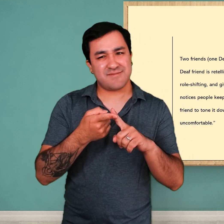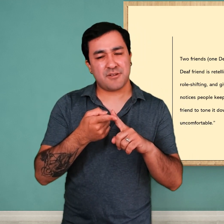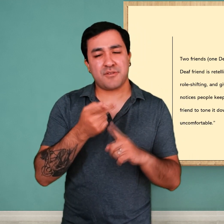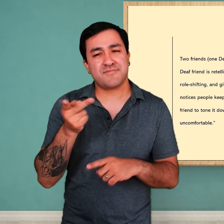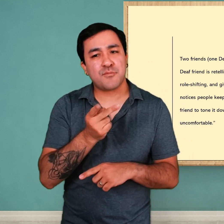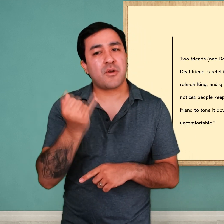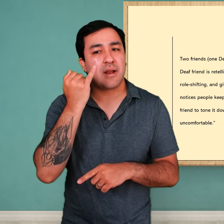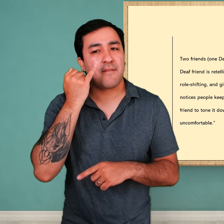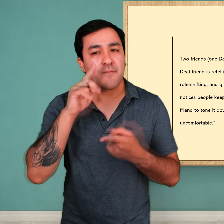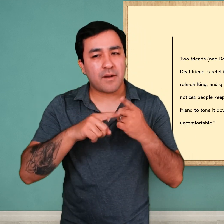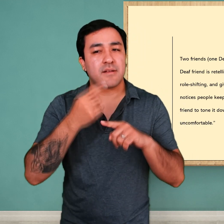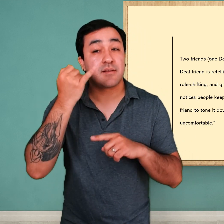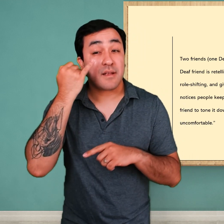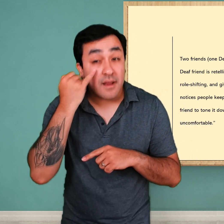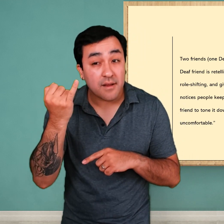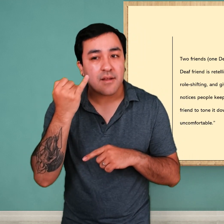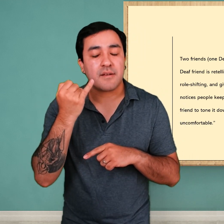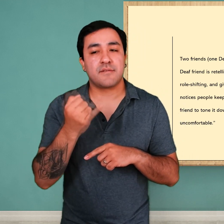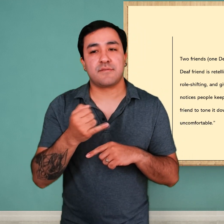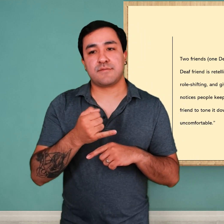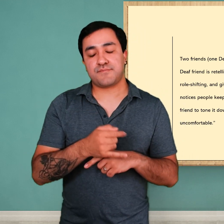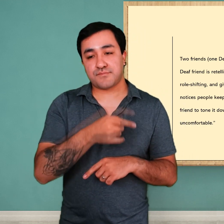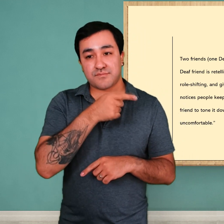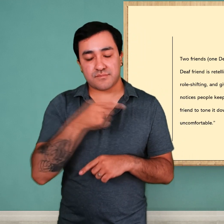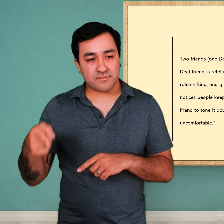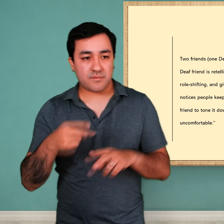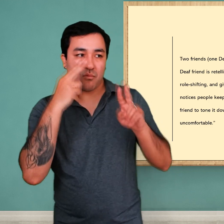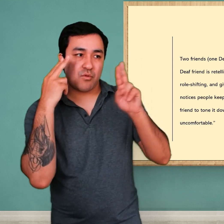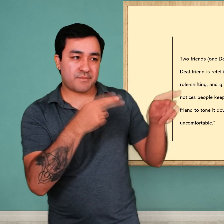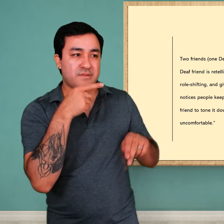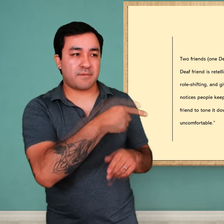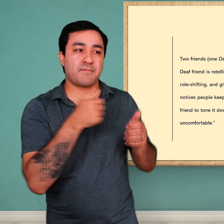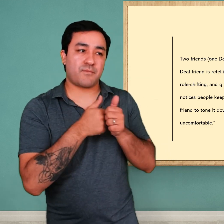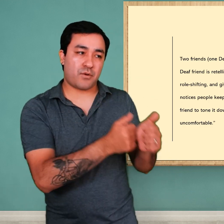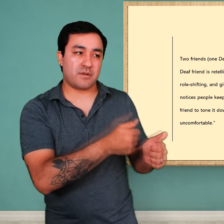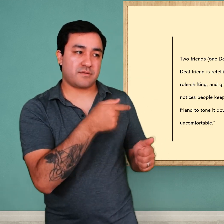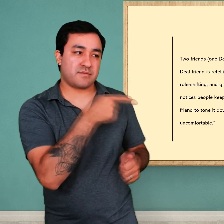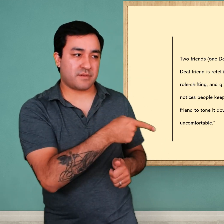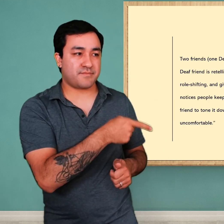It also puts an asterisk on their relationship as the hearing person will not respect the Deaf